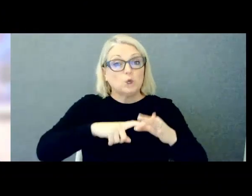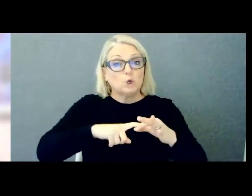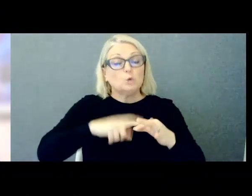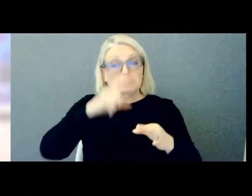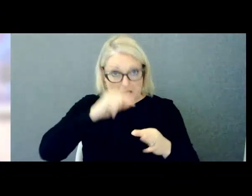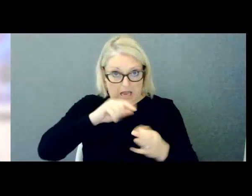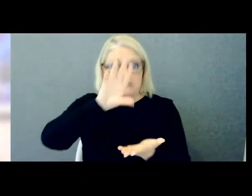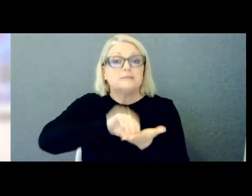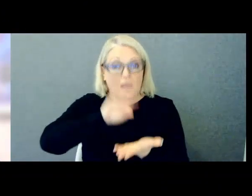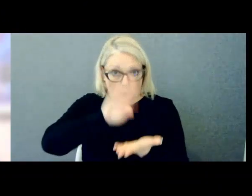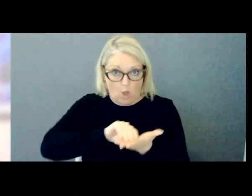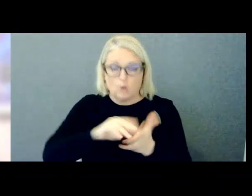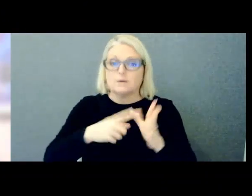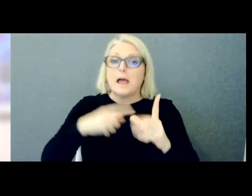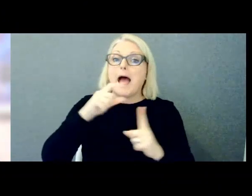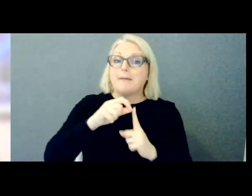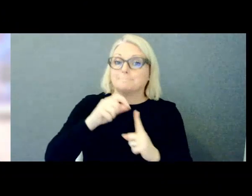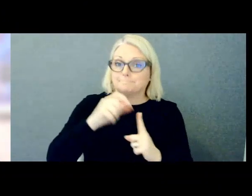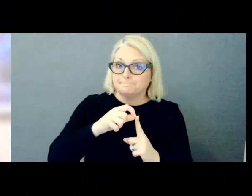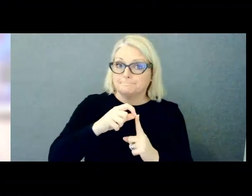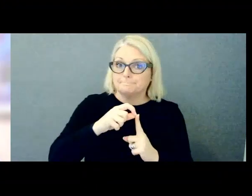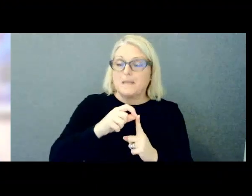but you actually do need to learn how to use it.